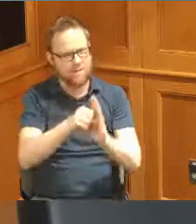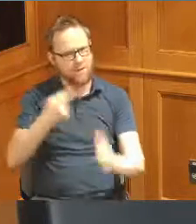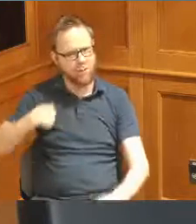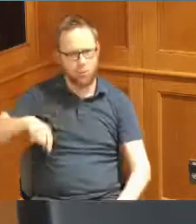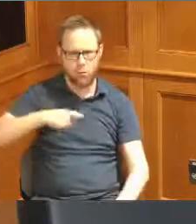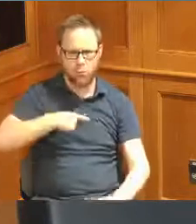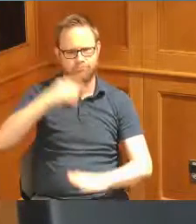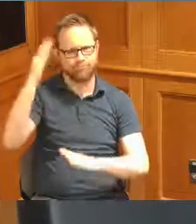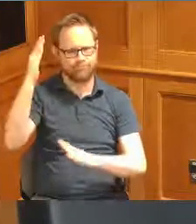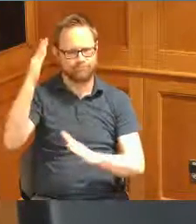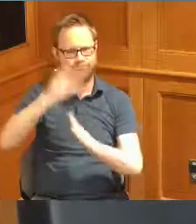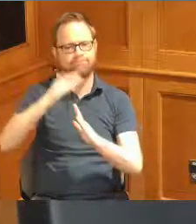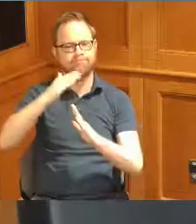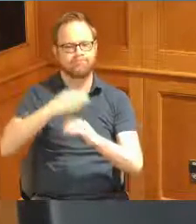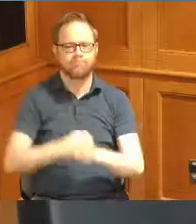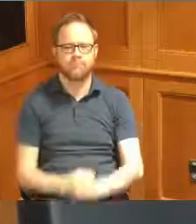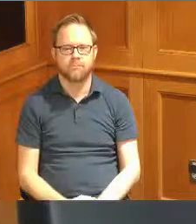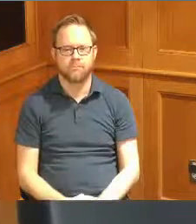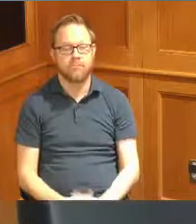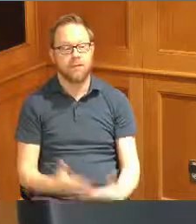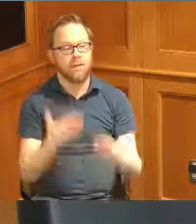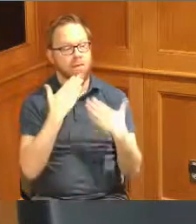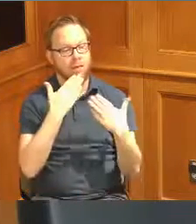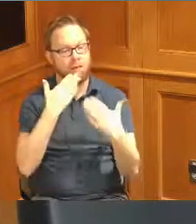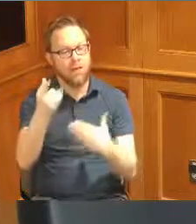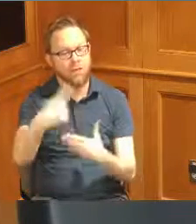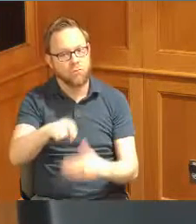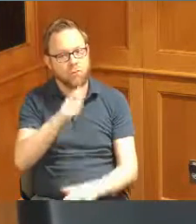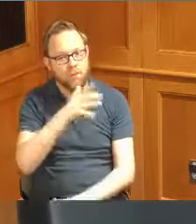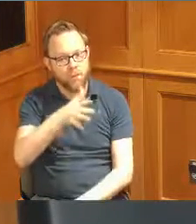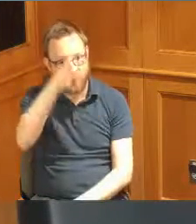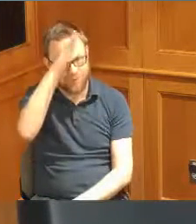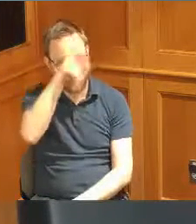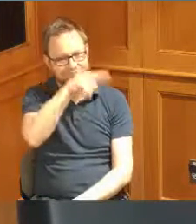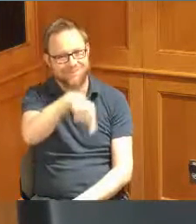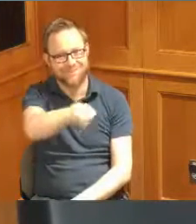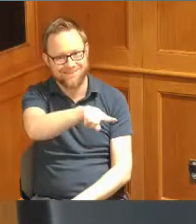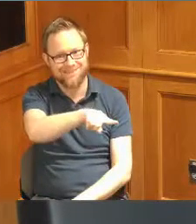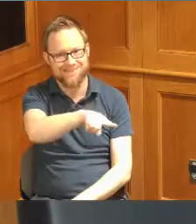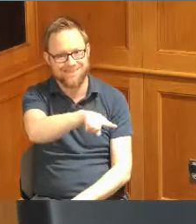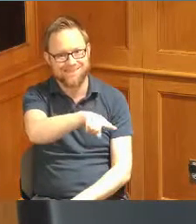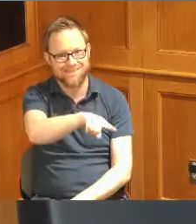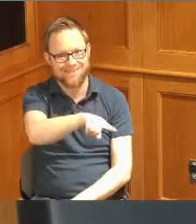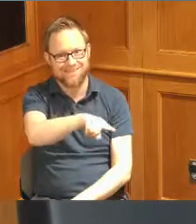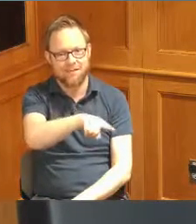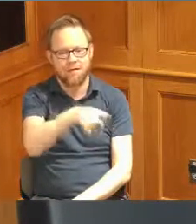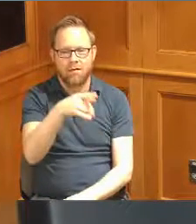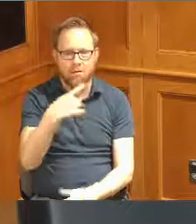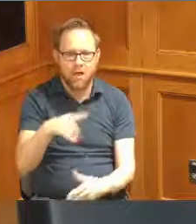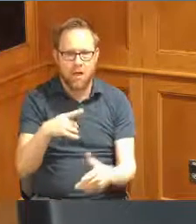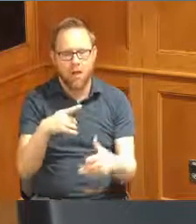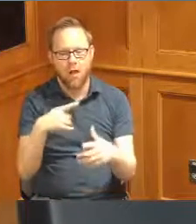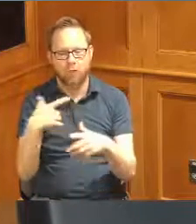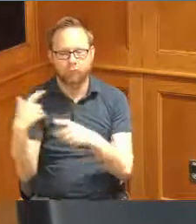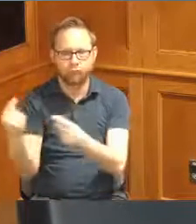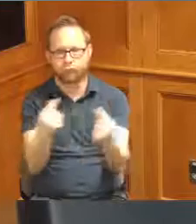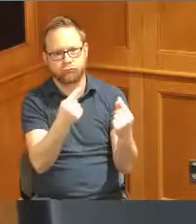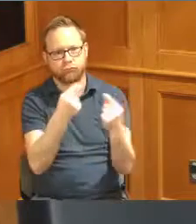I want to thank the parents hairs who are here that have to run and you guys are like chauffeurs